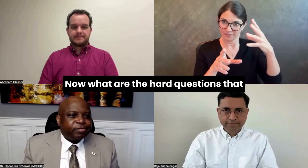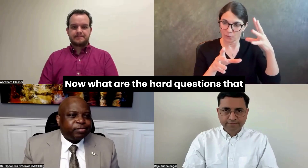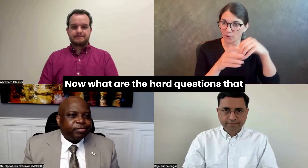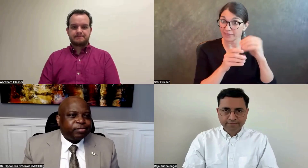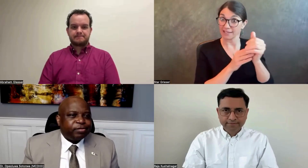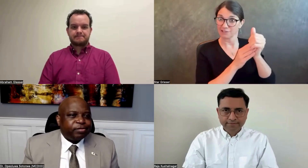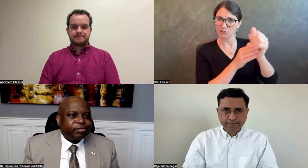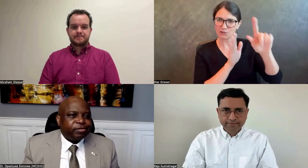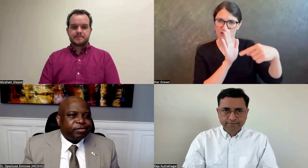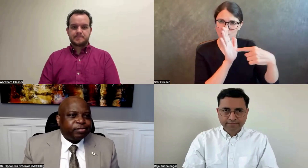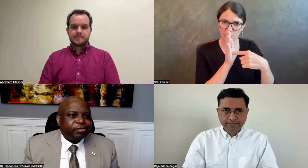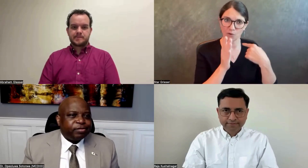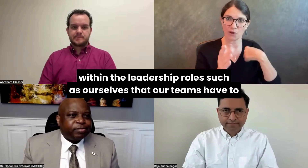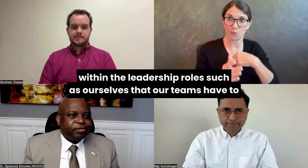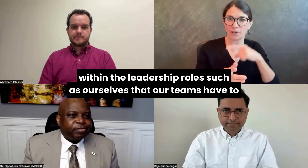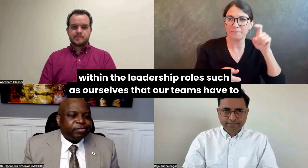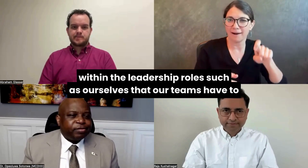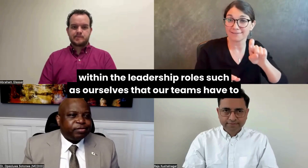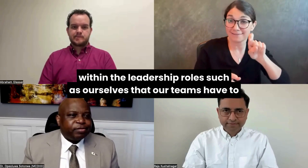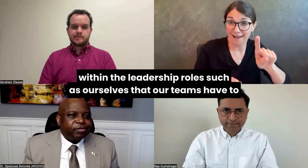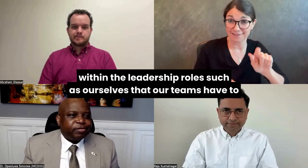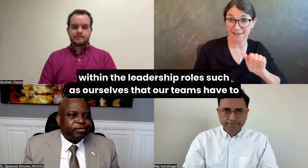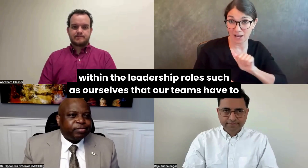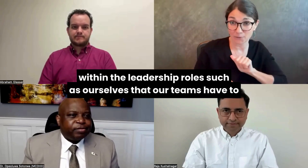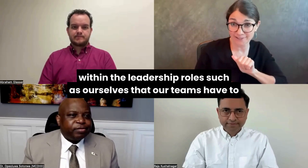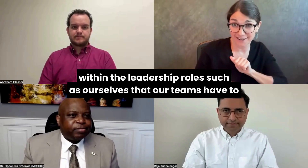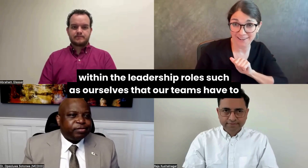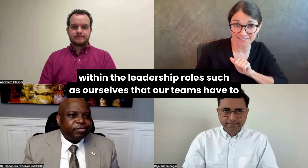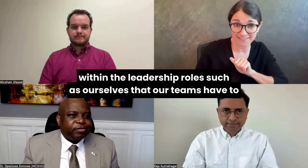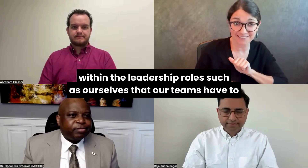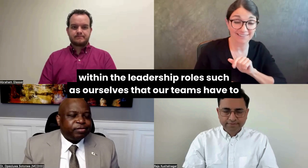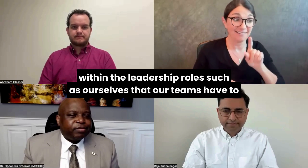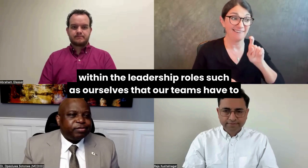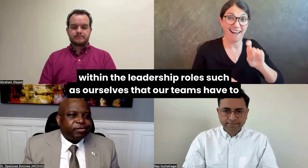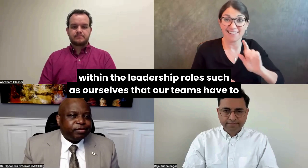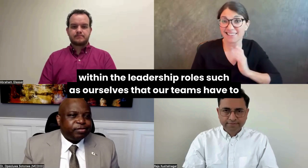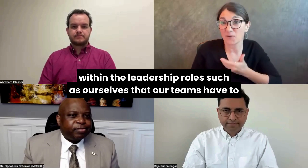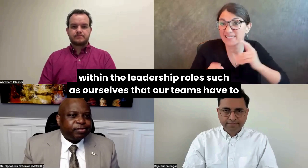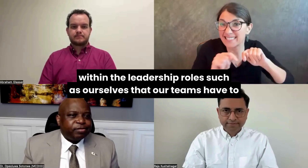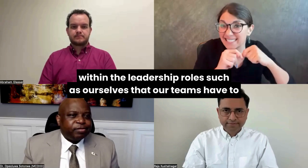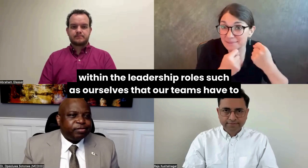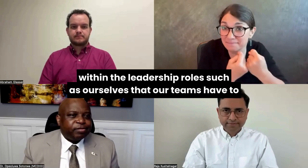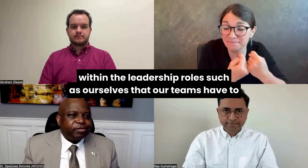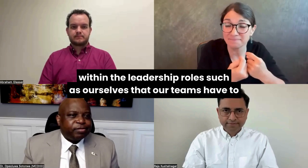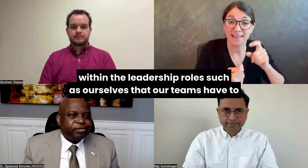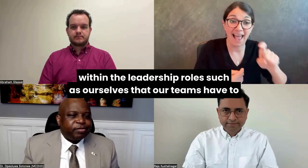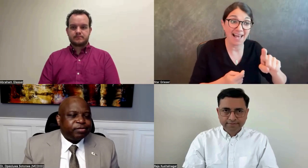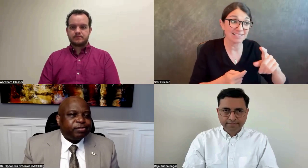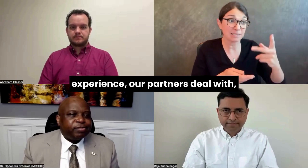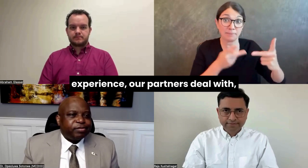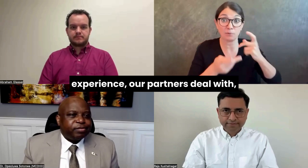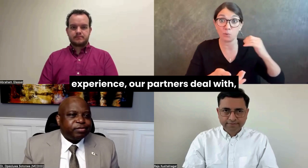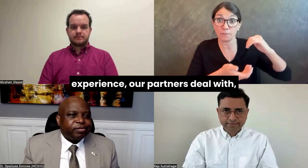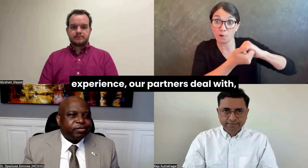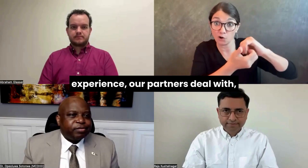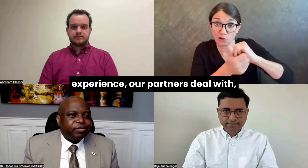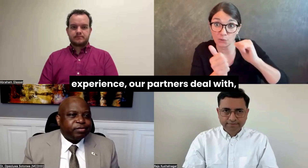within the leadership roles such as ourselves that our teams have to experience, our partners deal with,